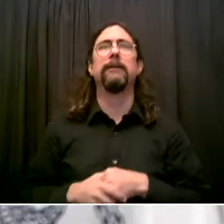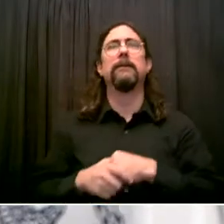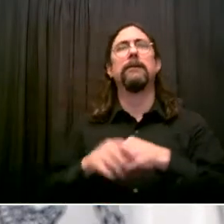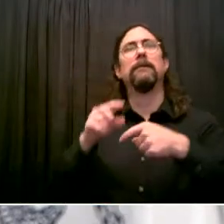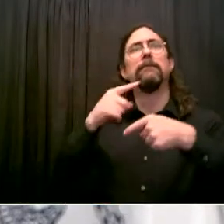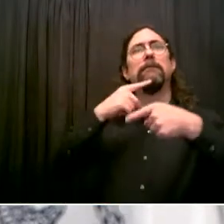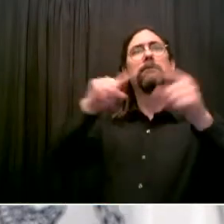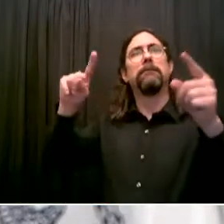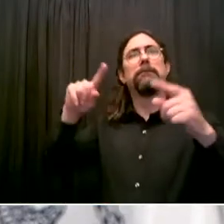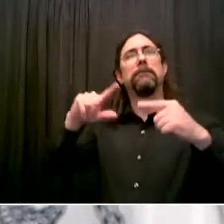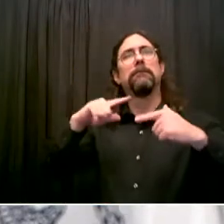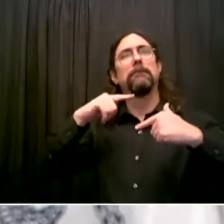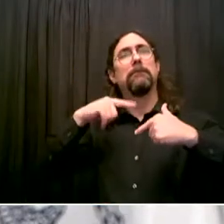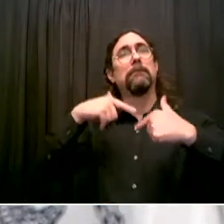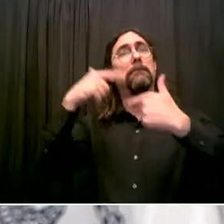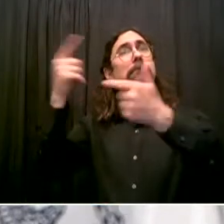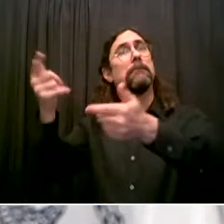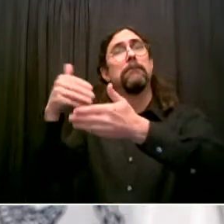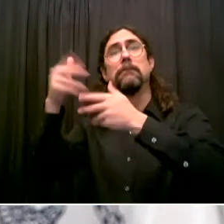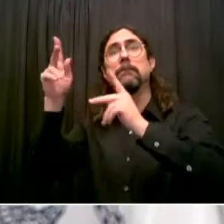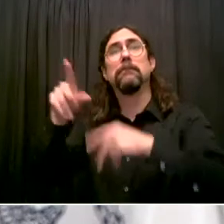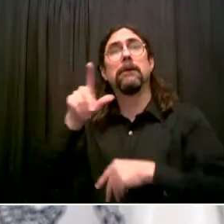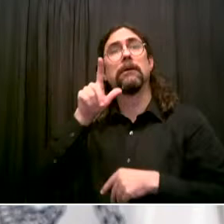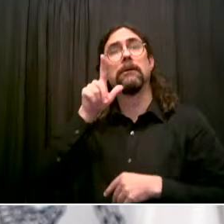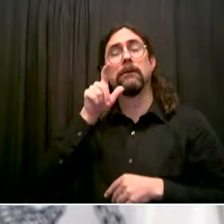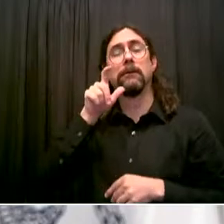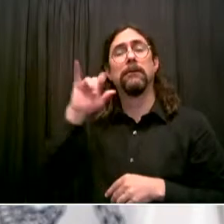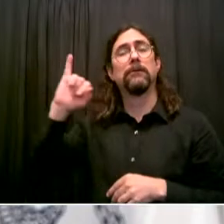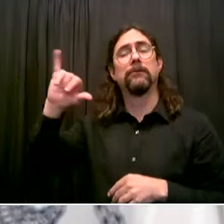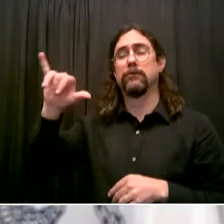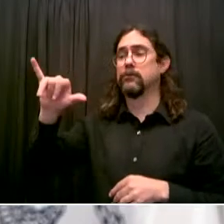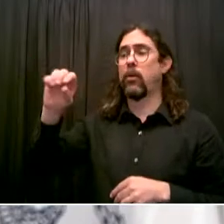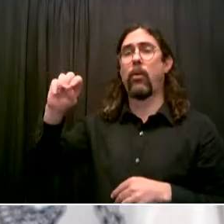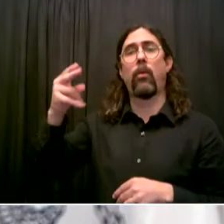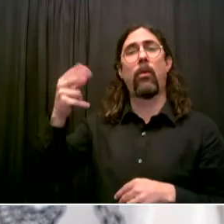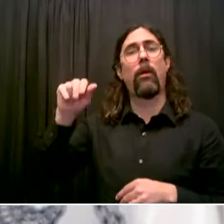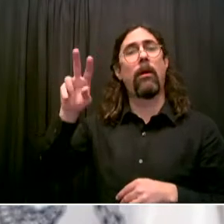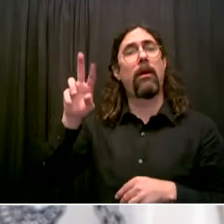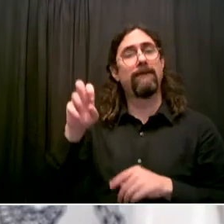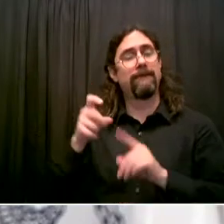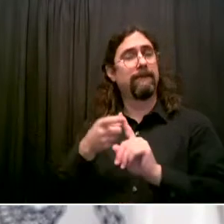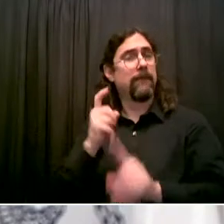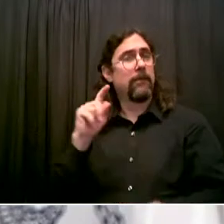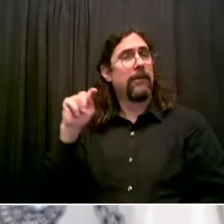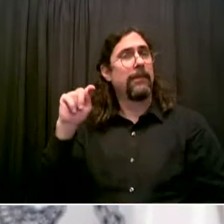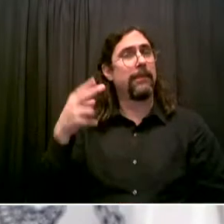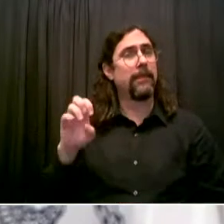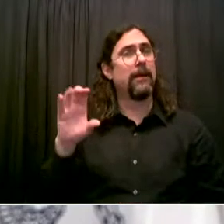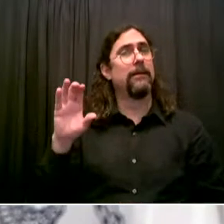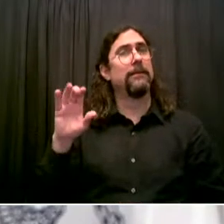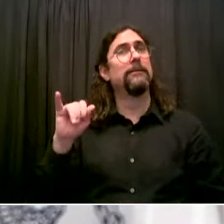CITY. Reporter: MR.